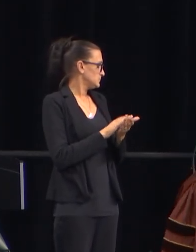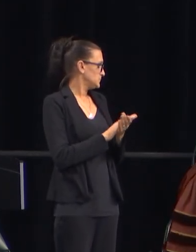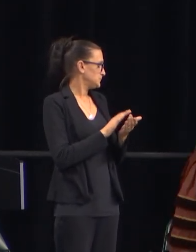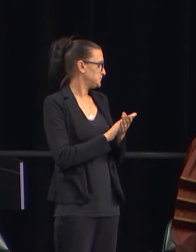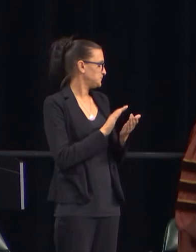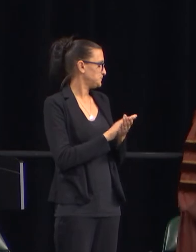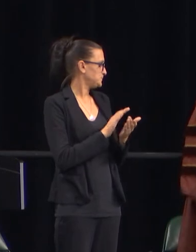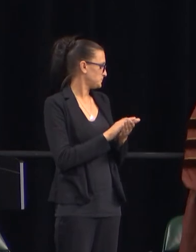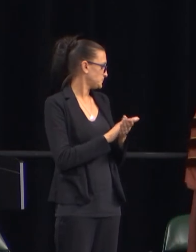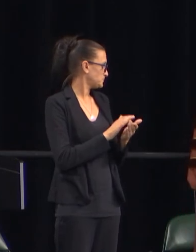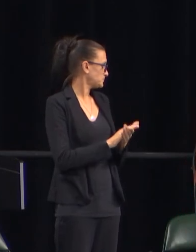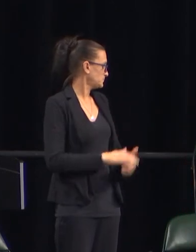You got me water?